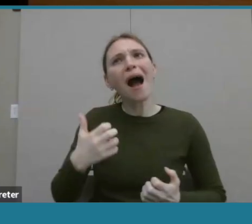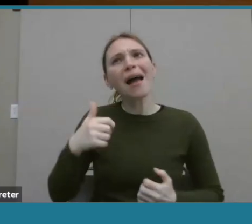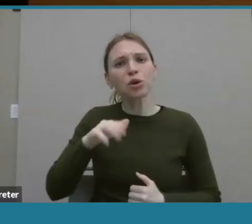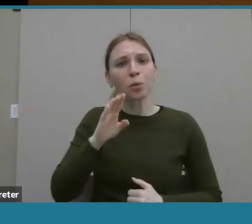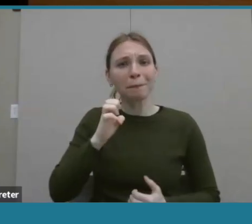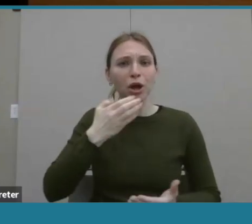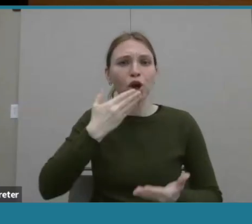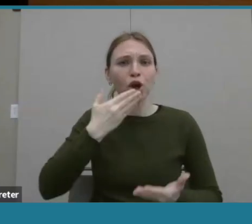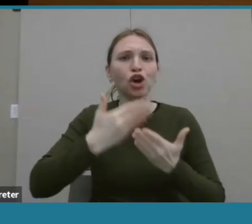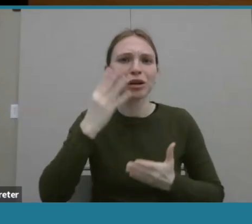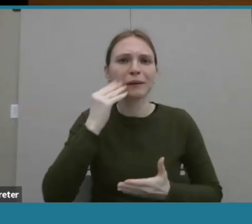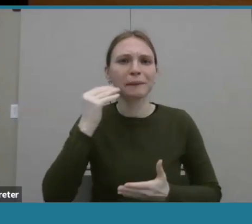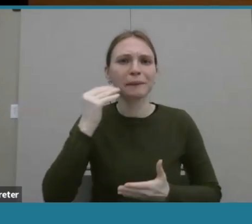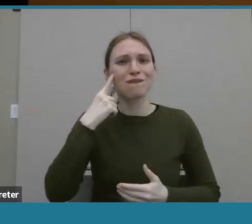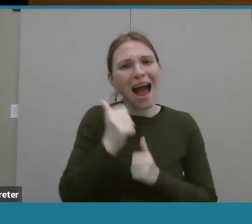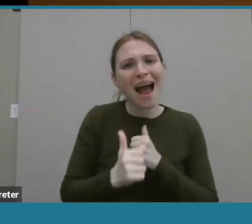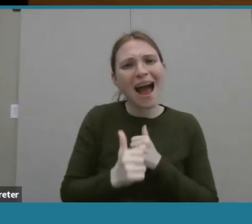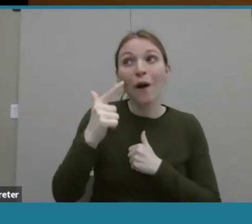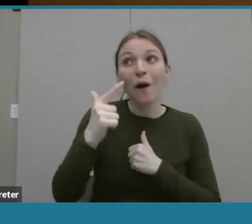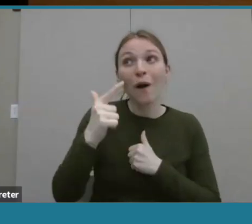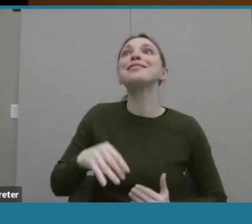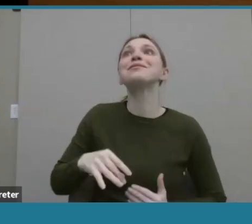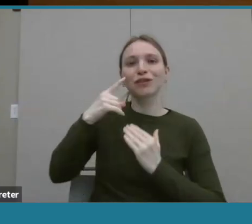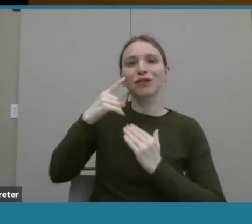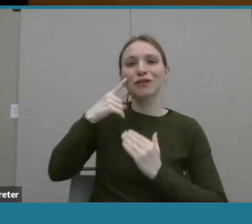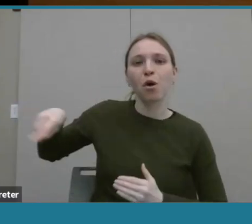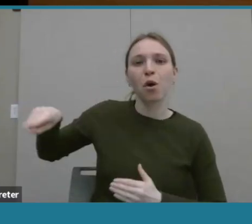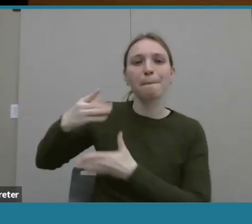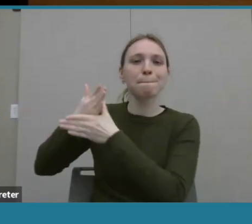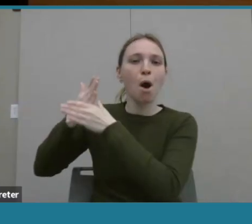And so we did a lot of evaluation to just make sure that that was happening.